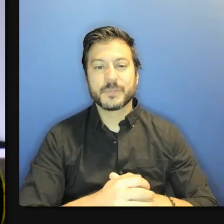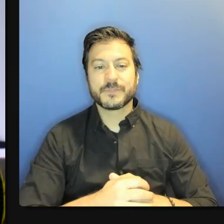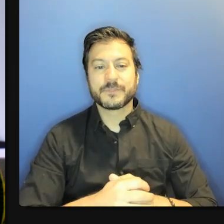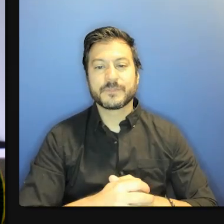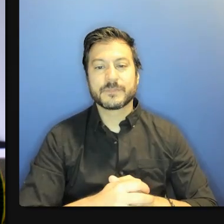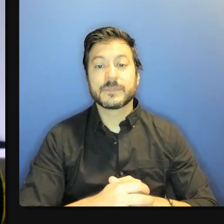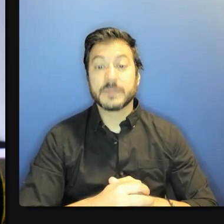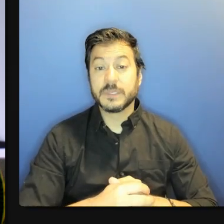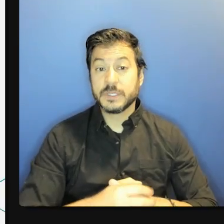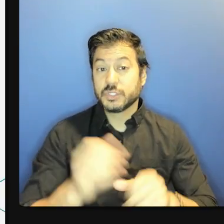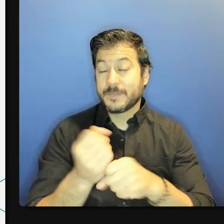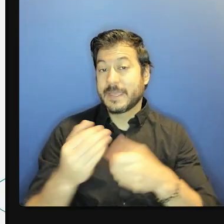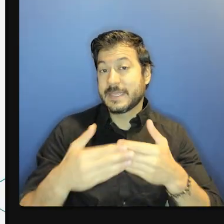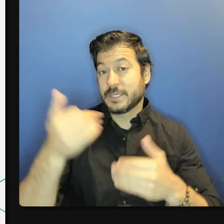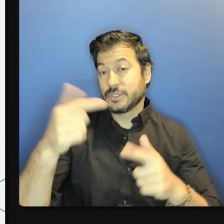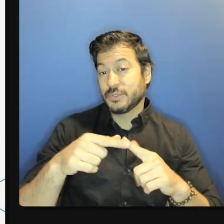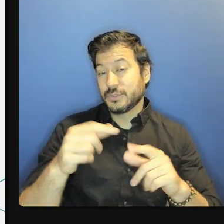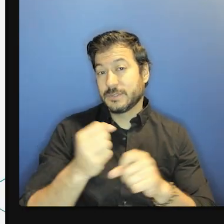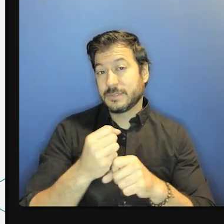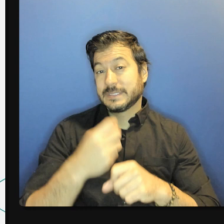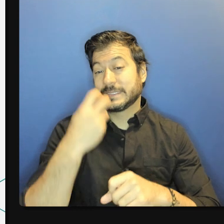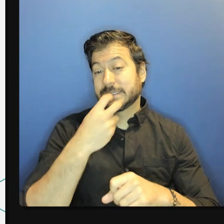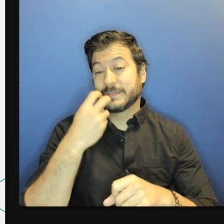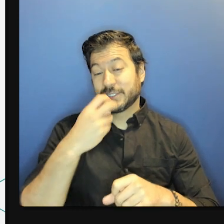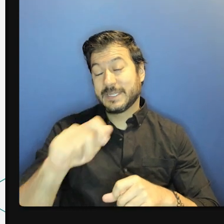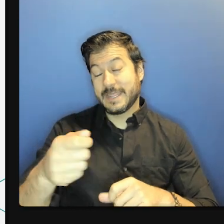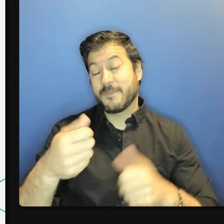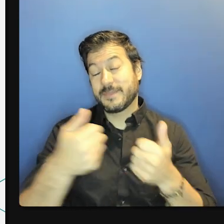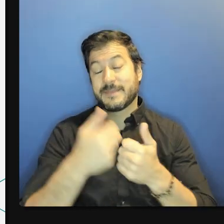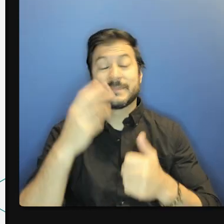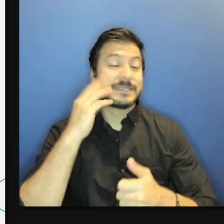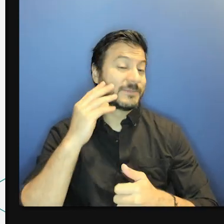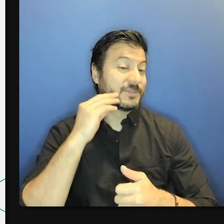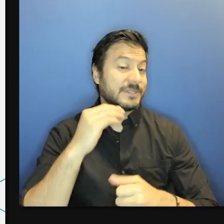Here we go. To make it easier to develop a speech-enabled game experience,